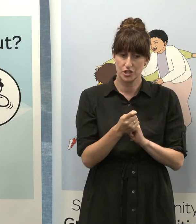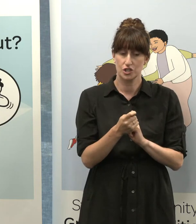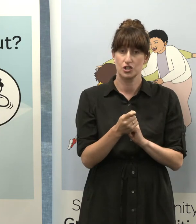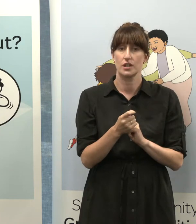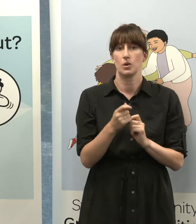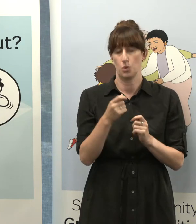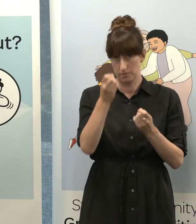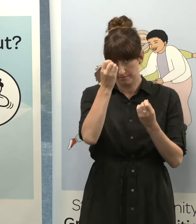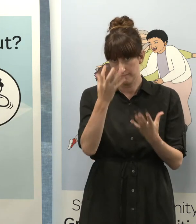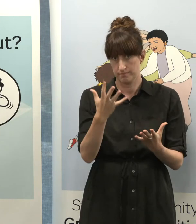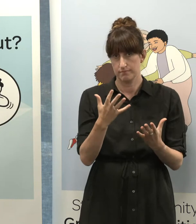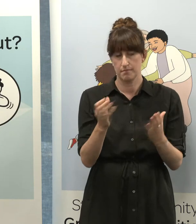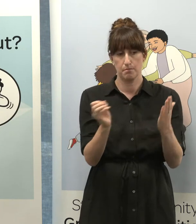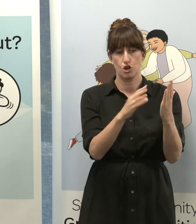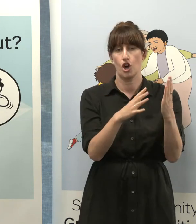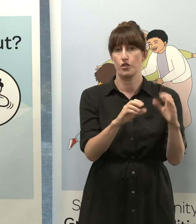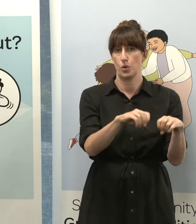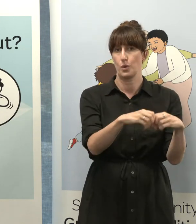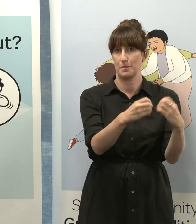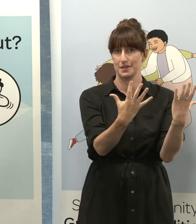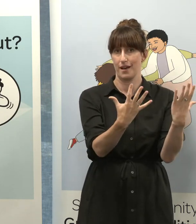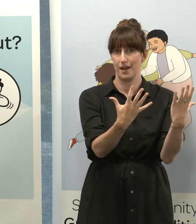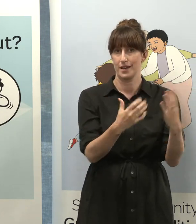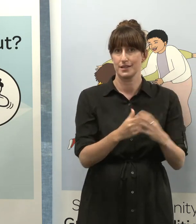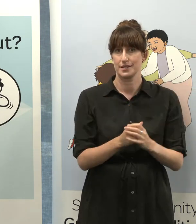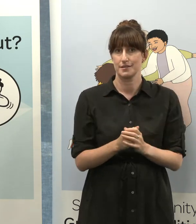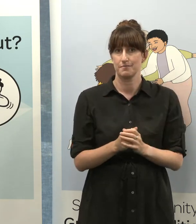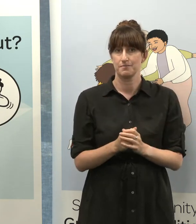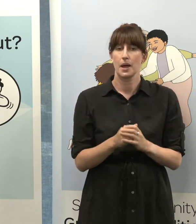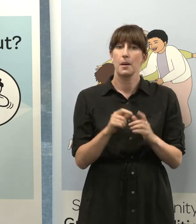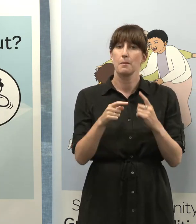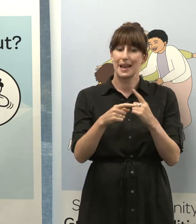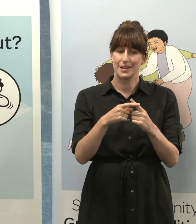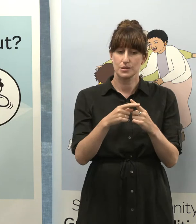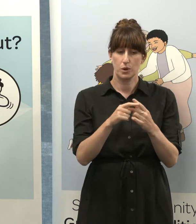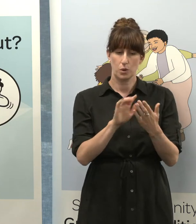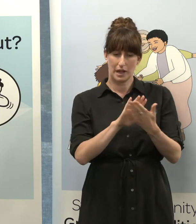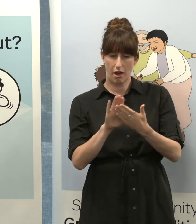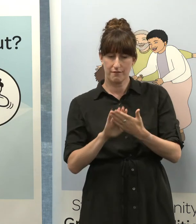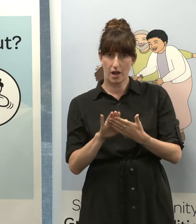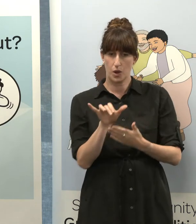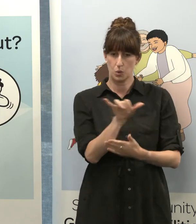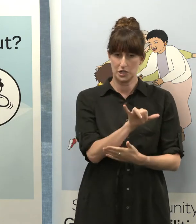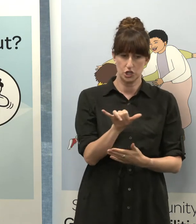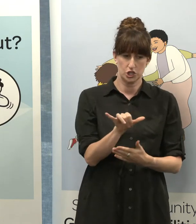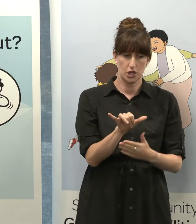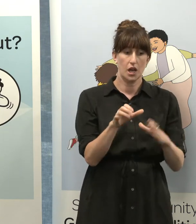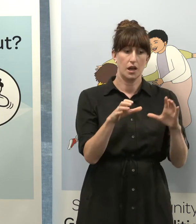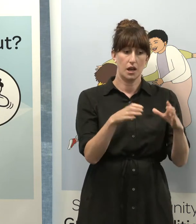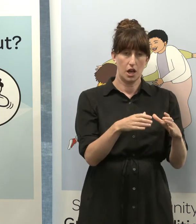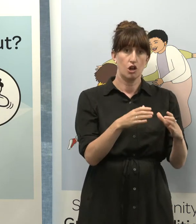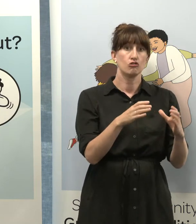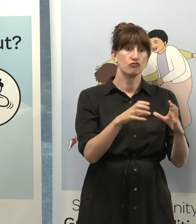related is 91. We will provide an update on that number as new deaths are recorded on our website.